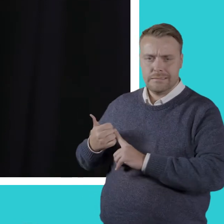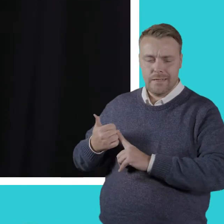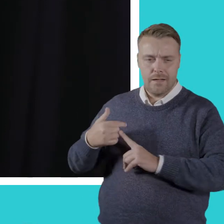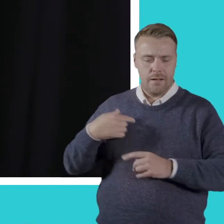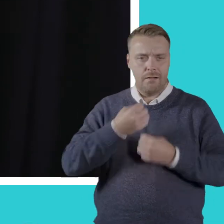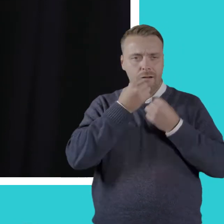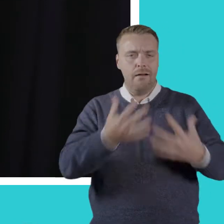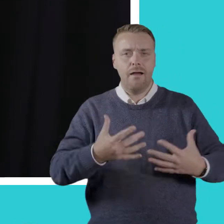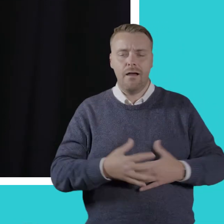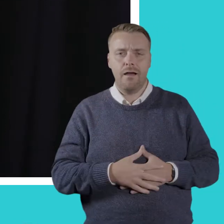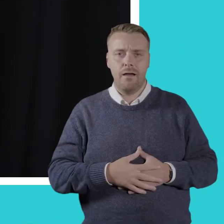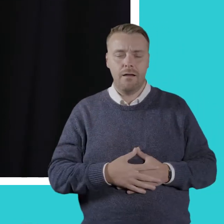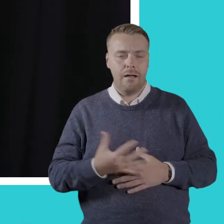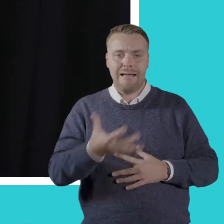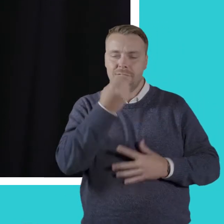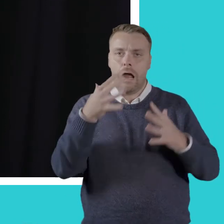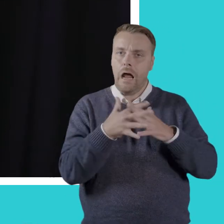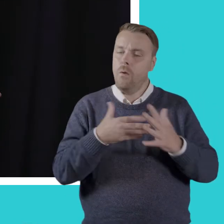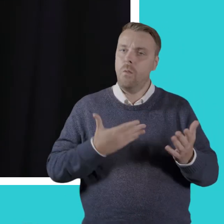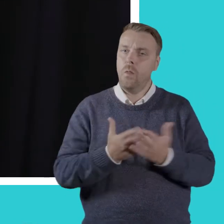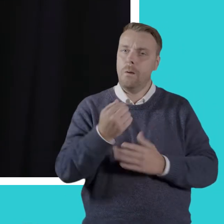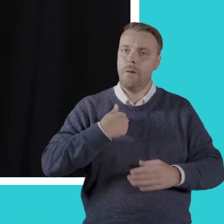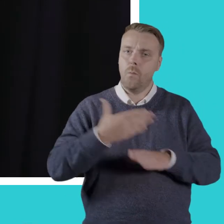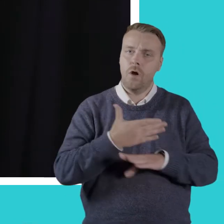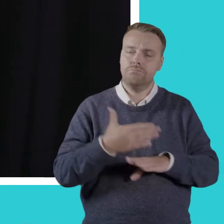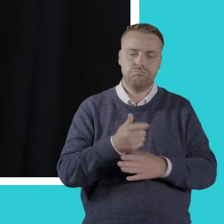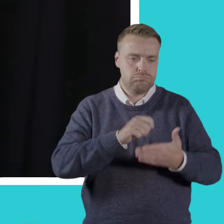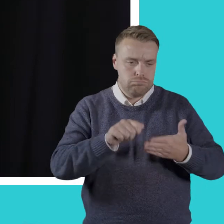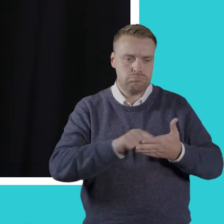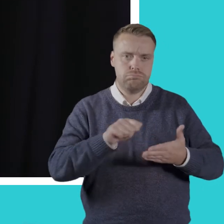I've found that a lot through my work through my work as a writer and the people I've met with in